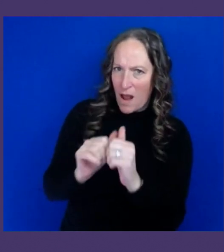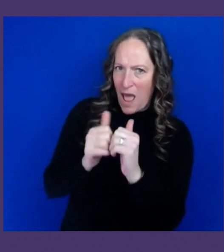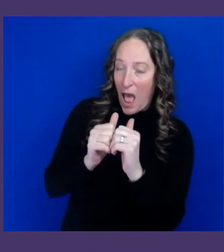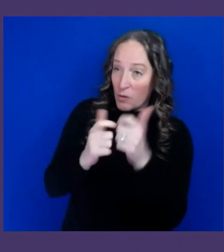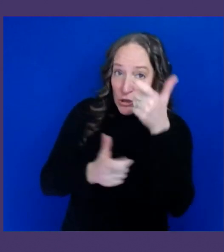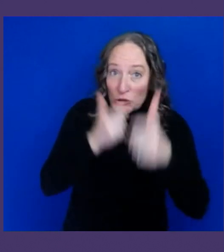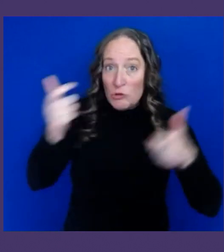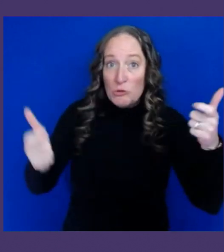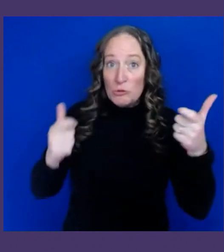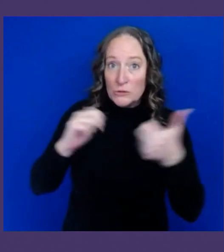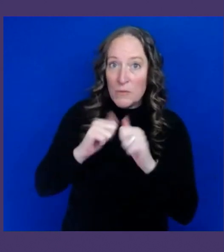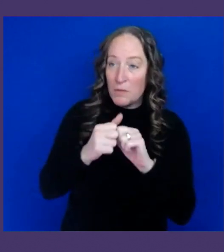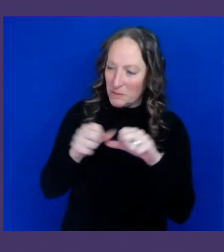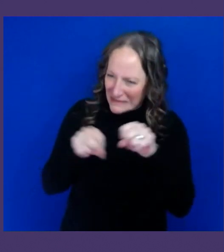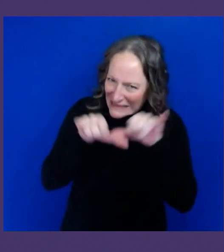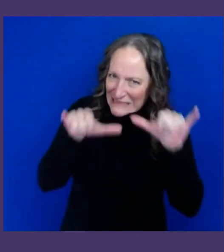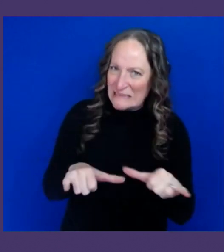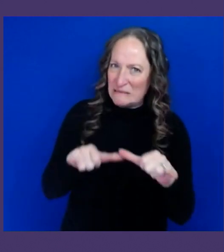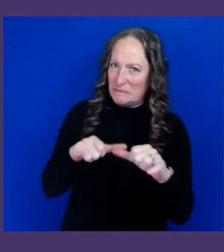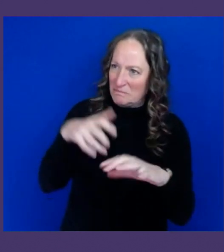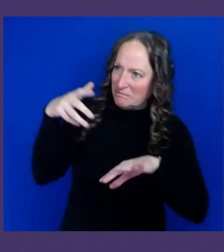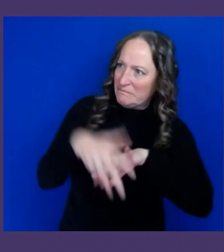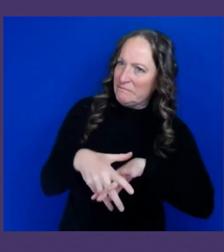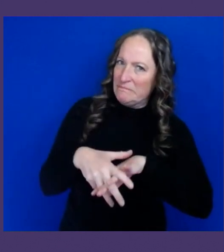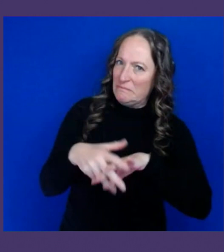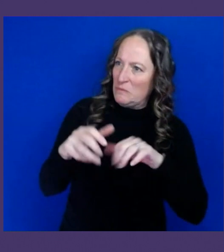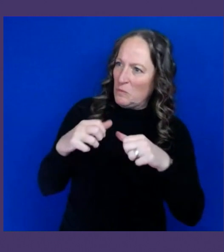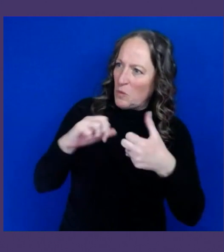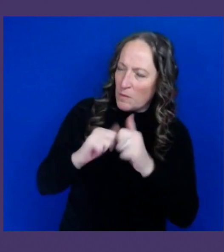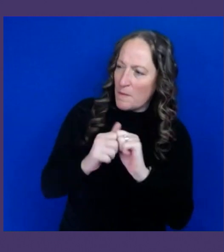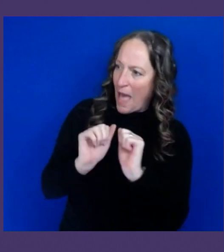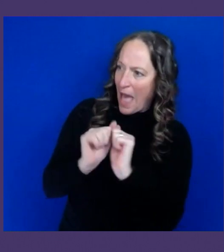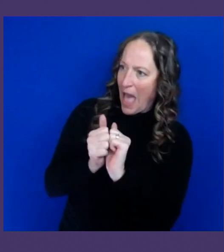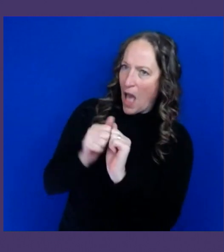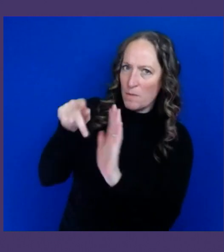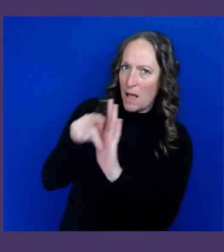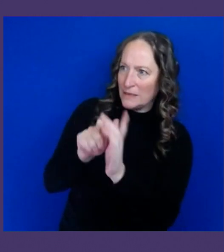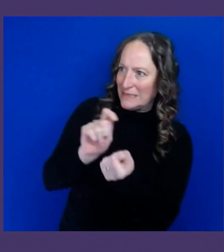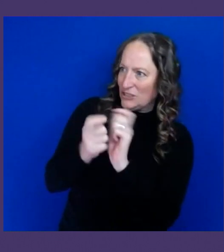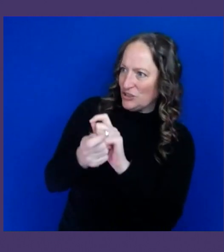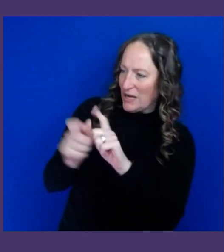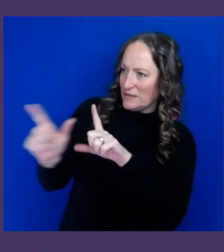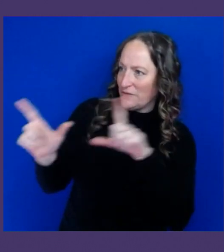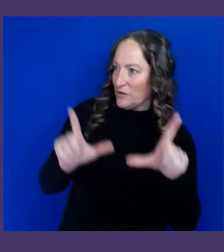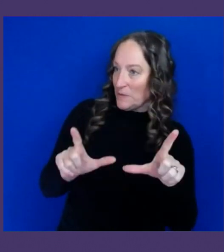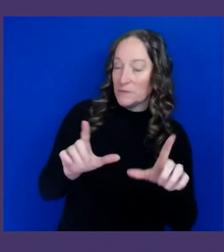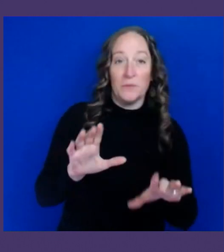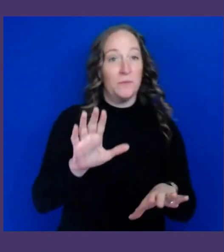this ingrained, negative perception of disability? Stephanie Cadieux: Yeah. Well, firstly, let's just say "ditto" to everything that